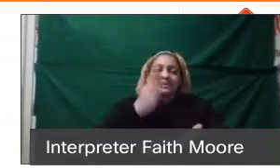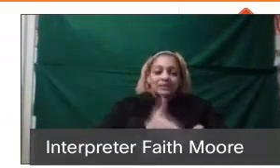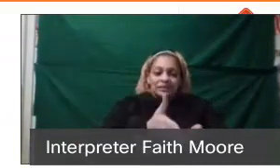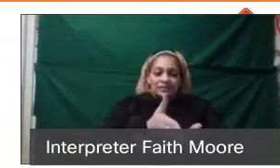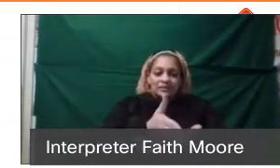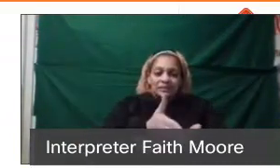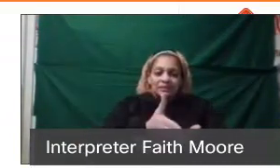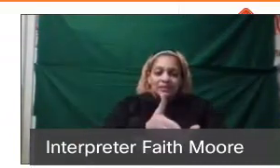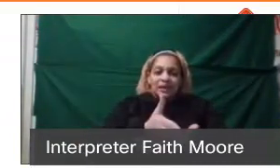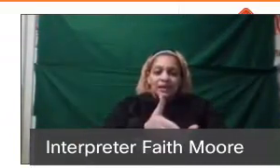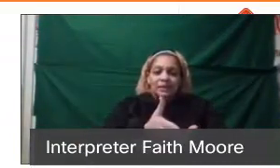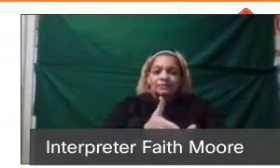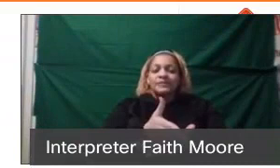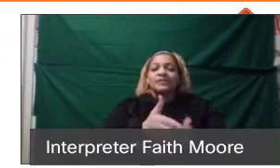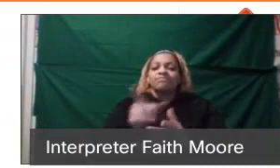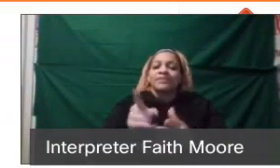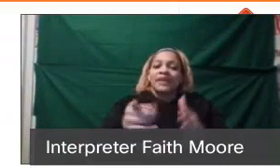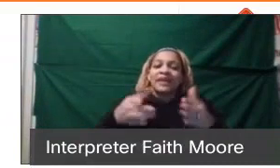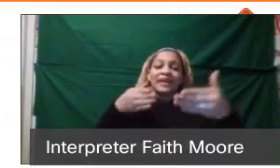Where there's crosswalks, so had been during.